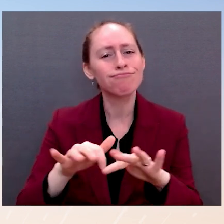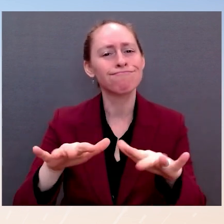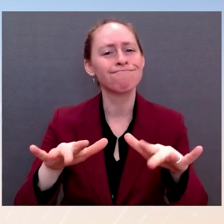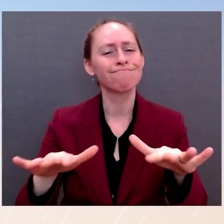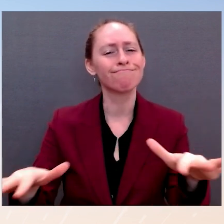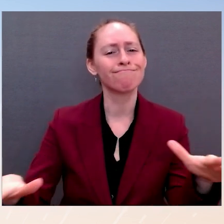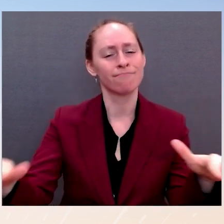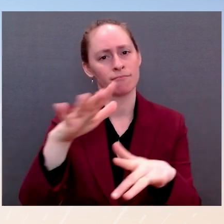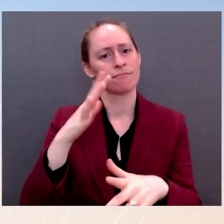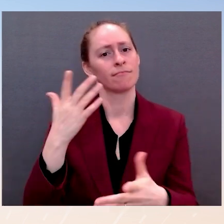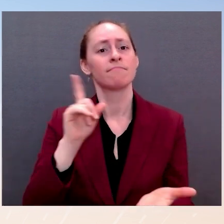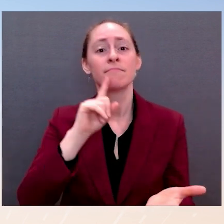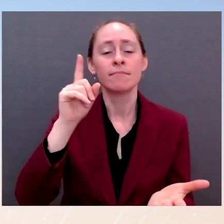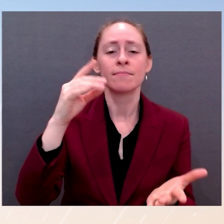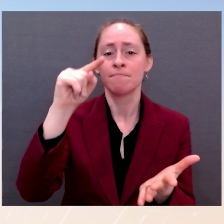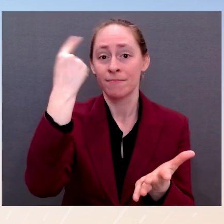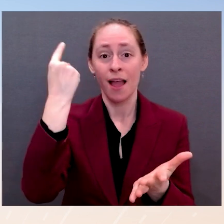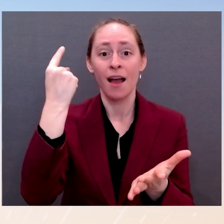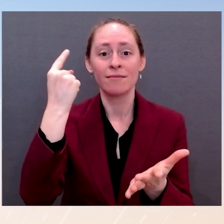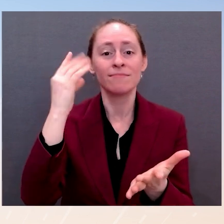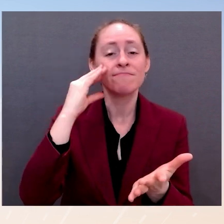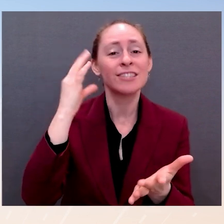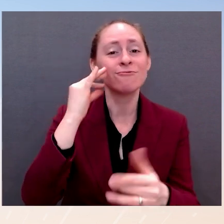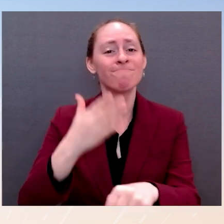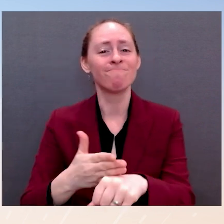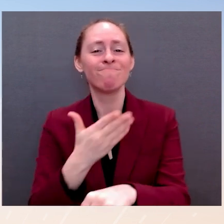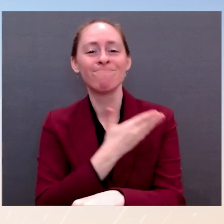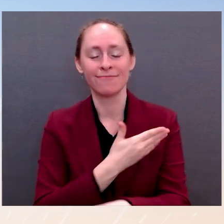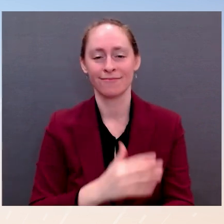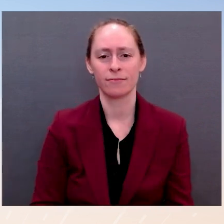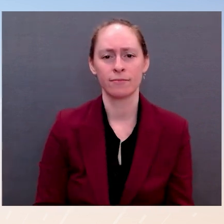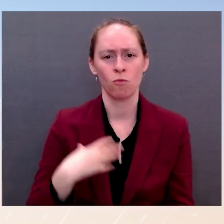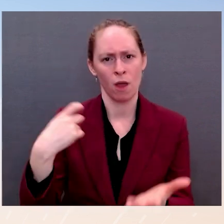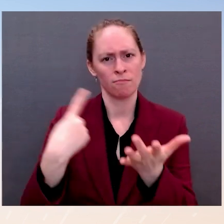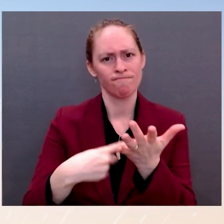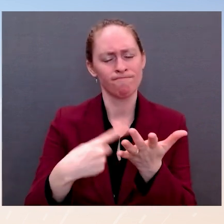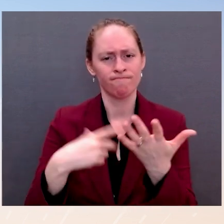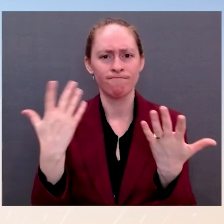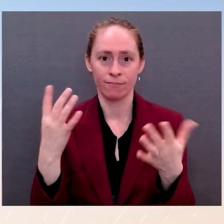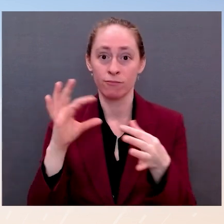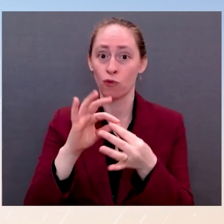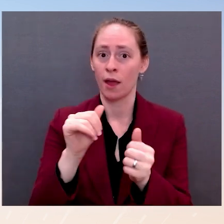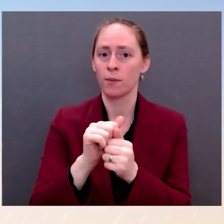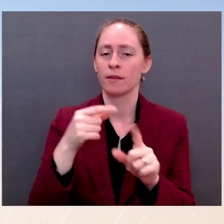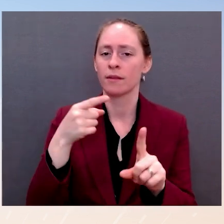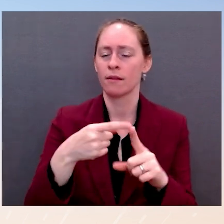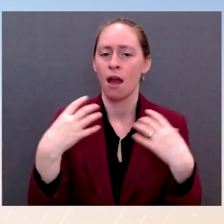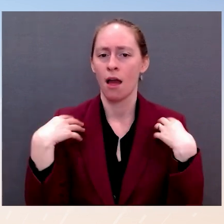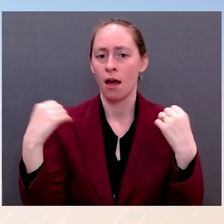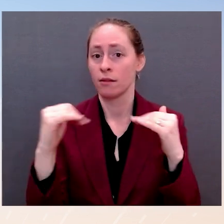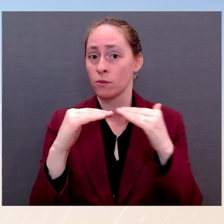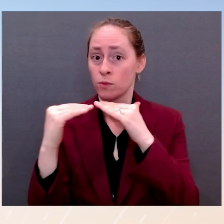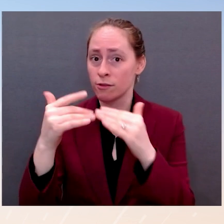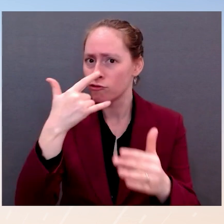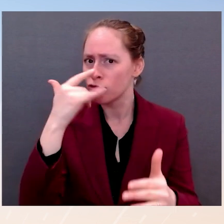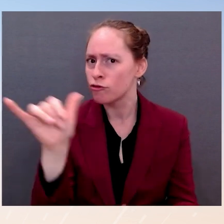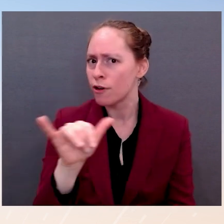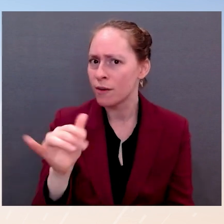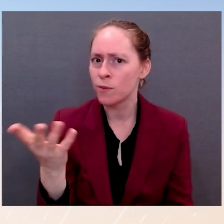including to improve health equity. I want to begin with a quick overview on the status of disparities